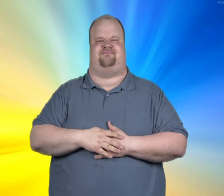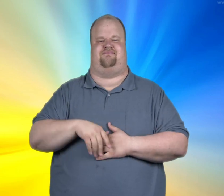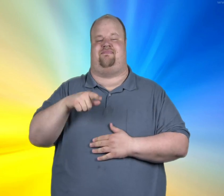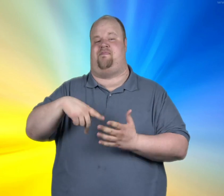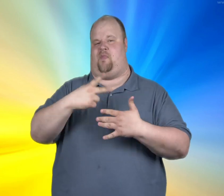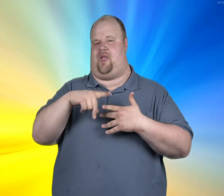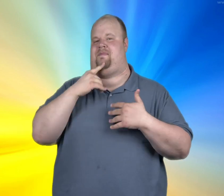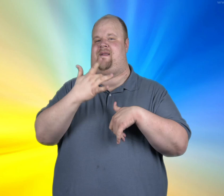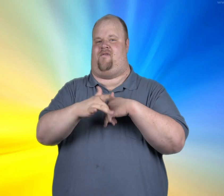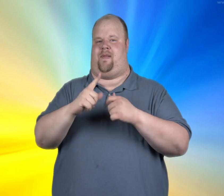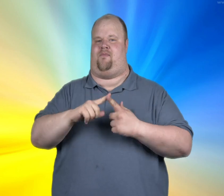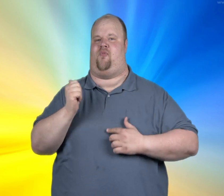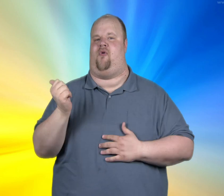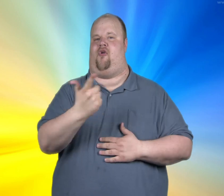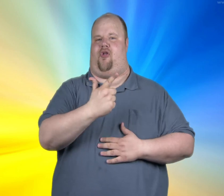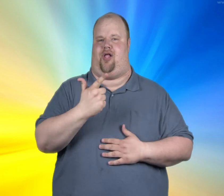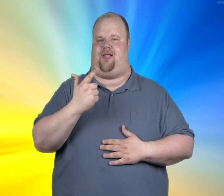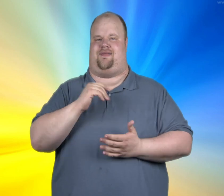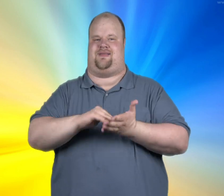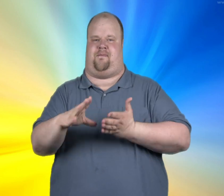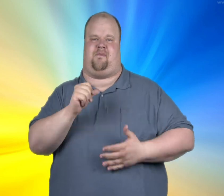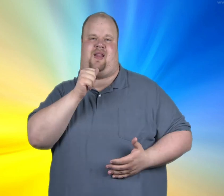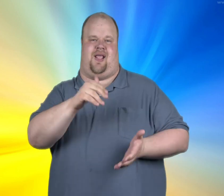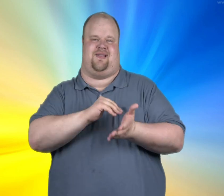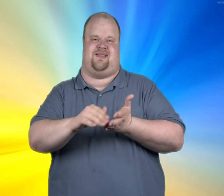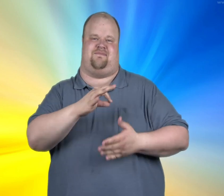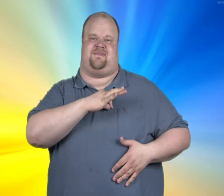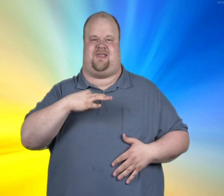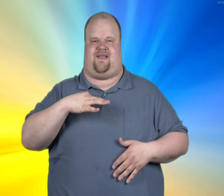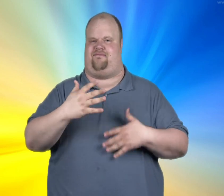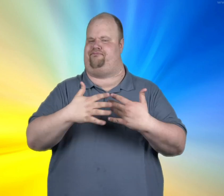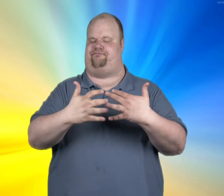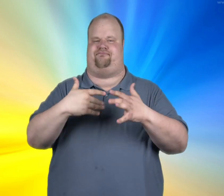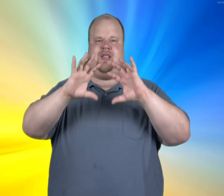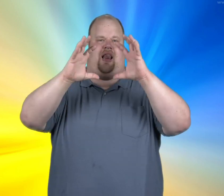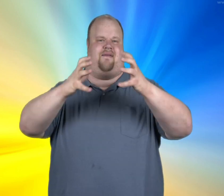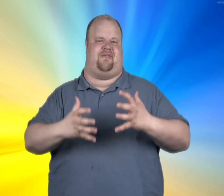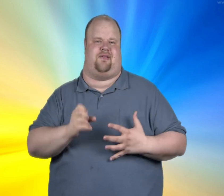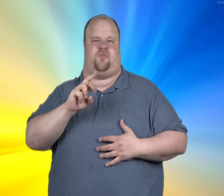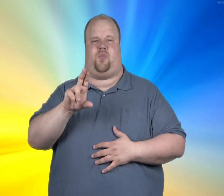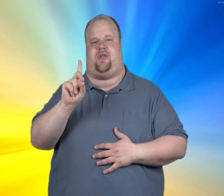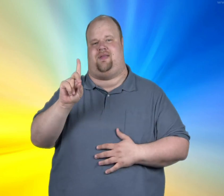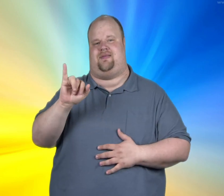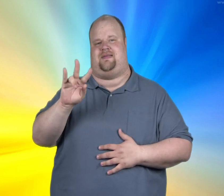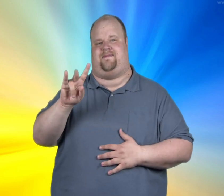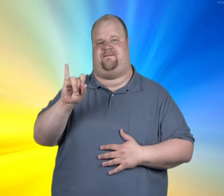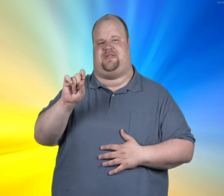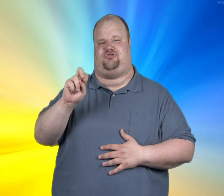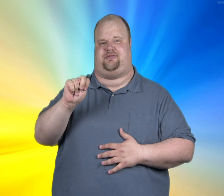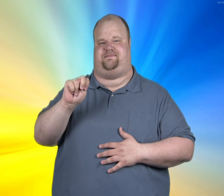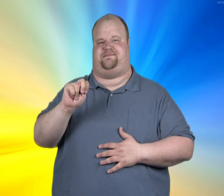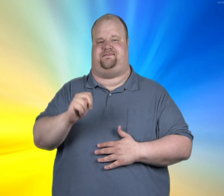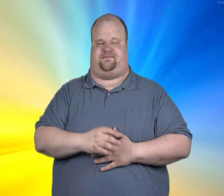This program is available to all exempt and non-exempt staff regardless of classification or division.